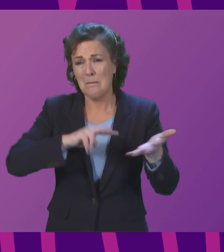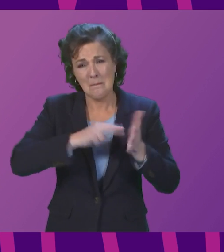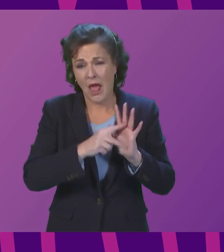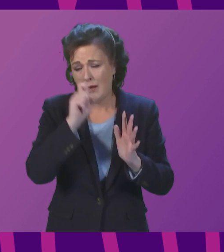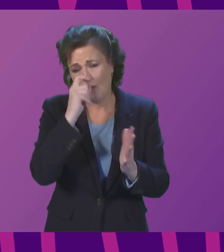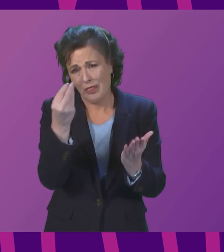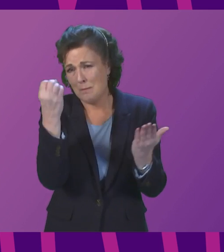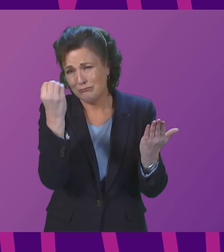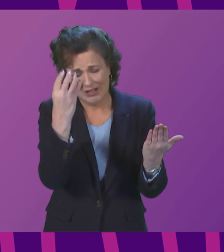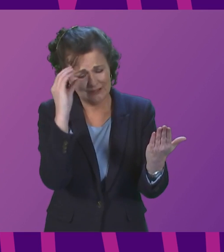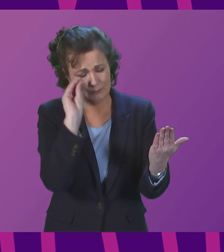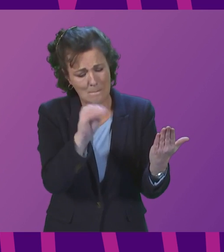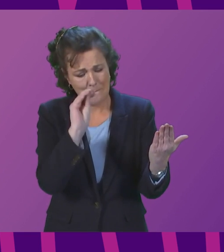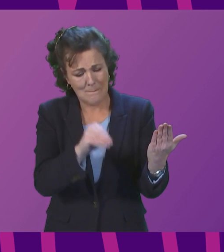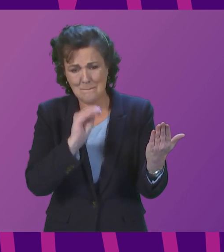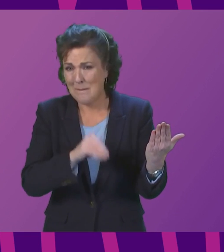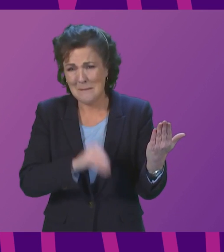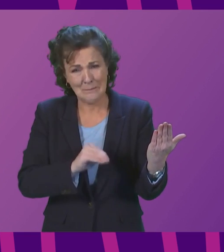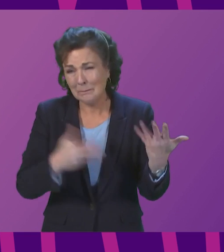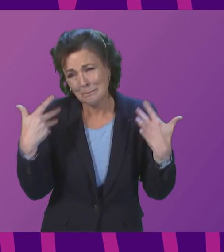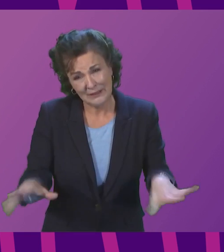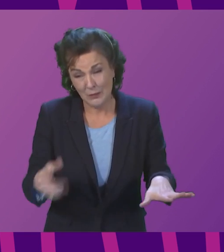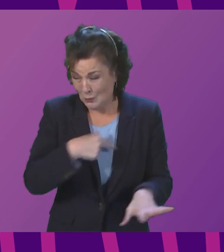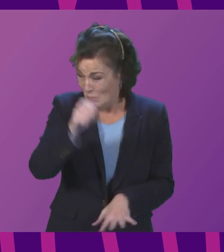First Minister has just quoted, because we knew that the problem was coming.